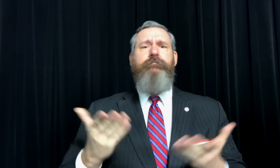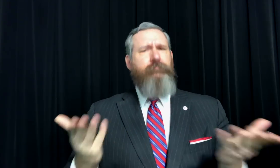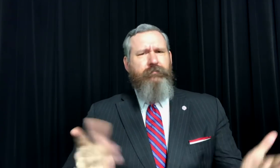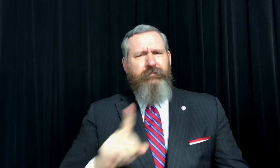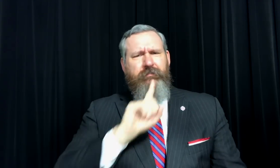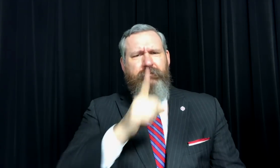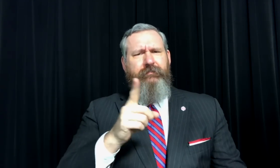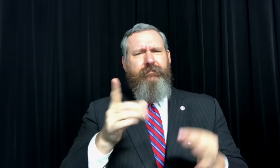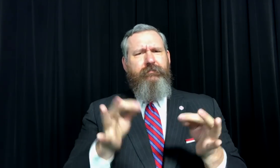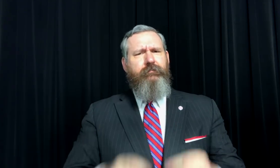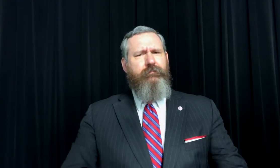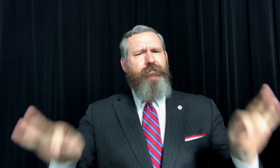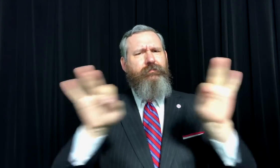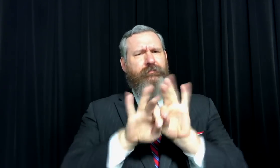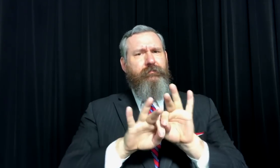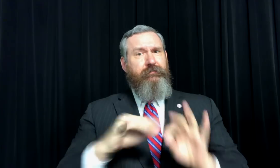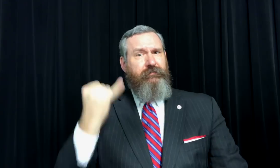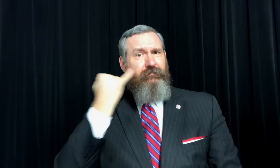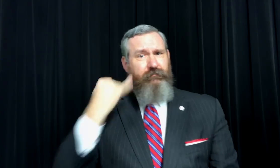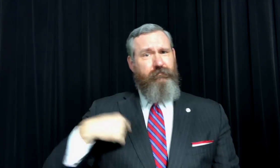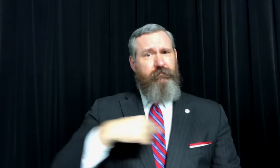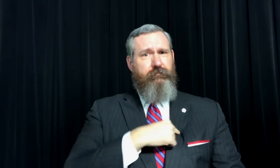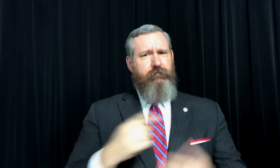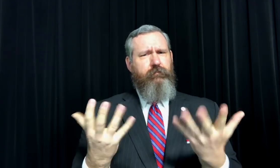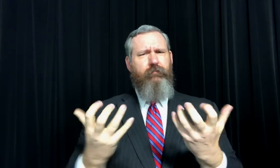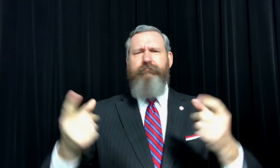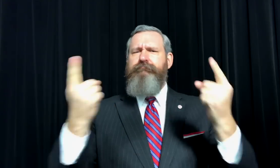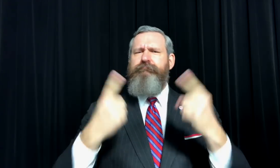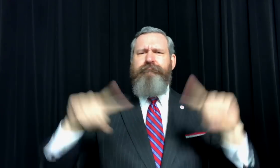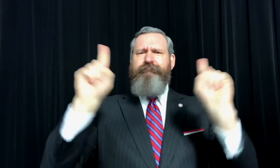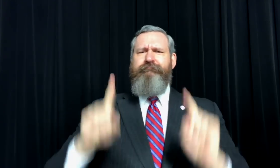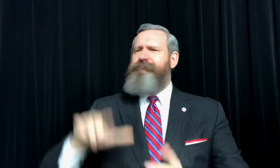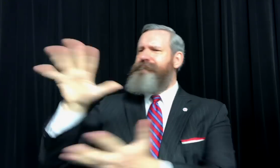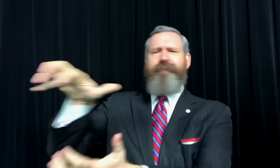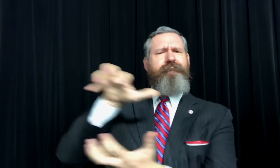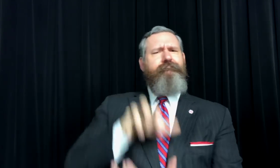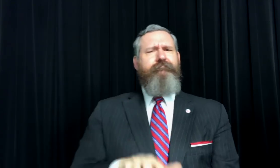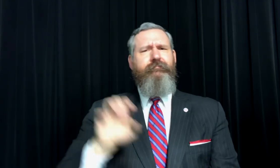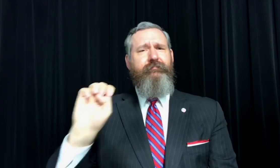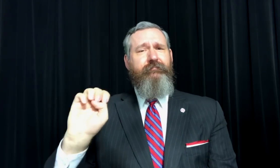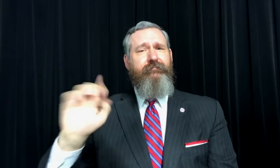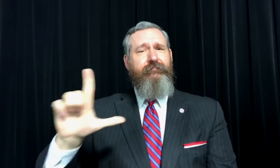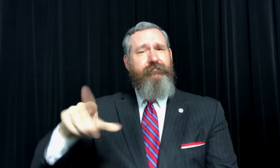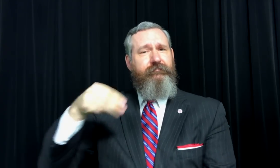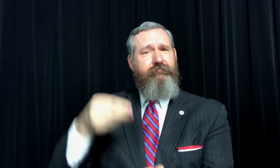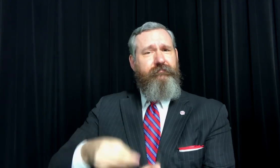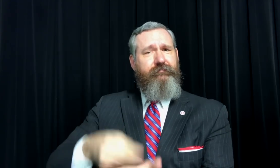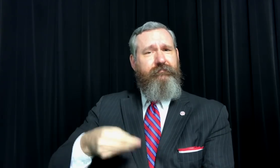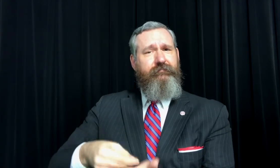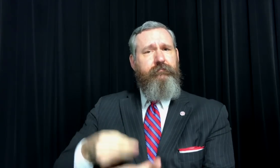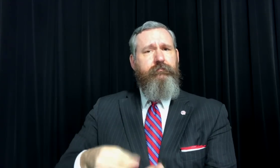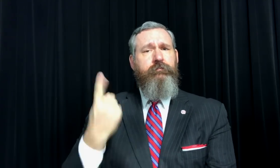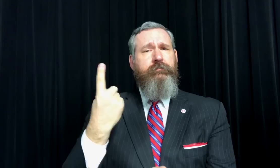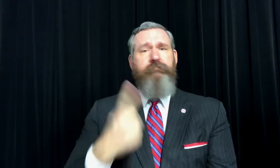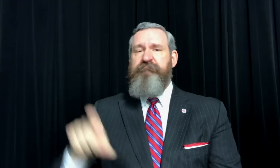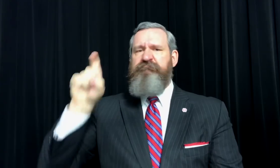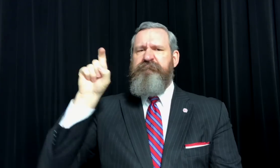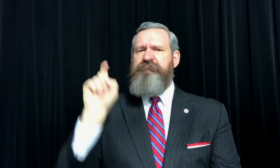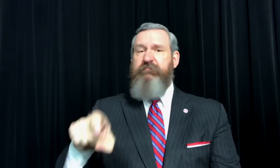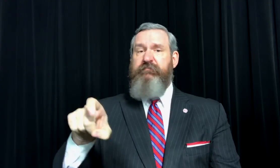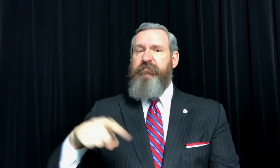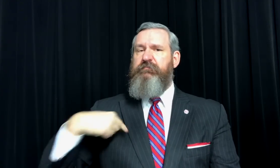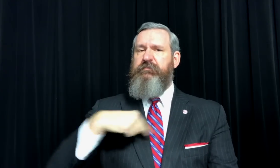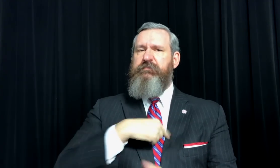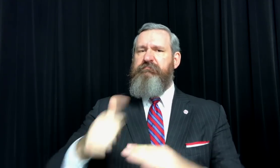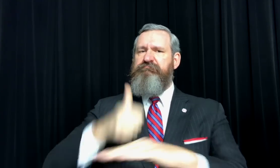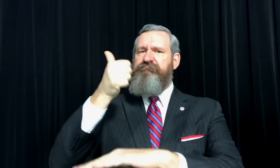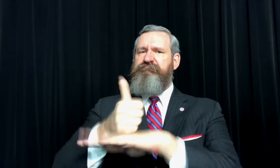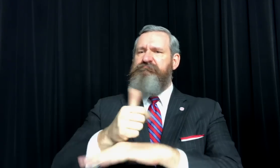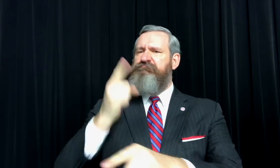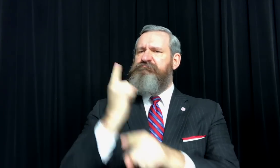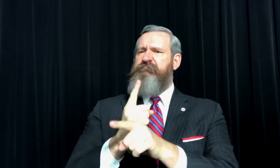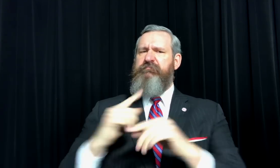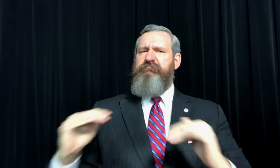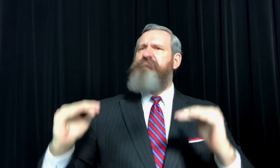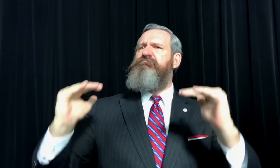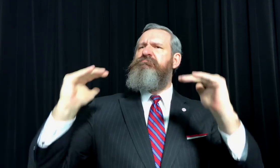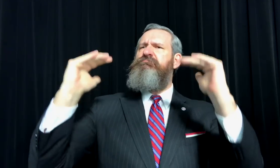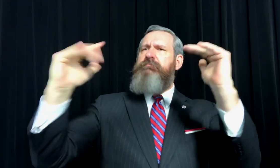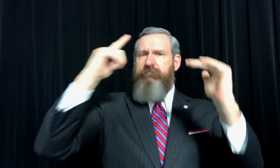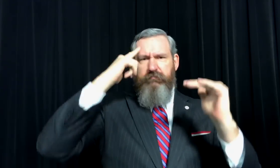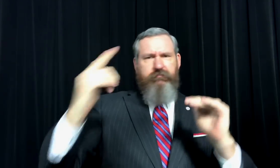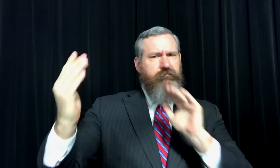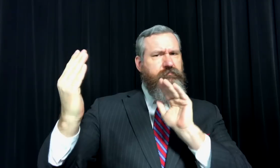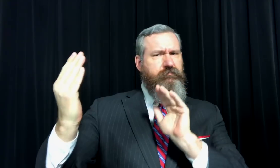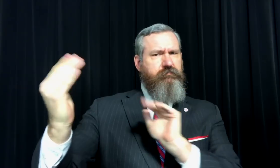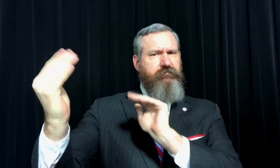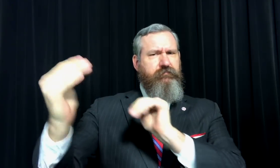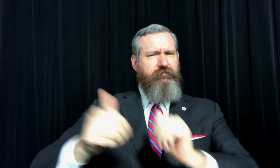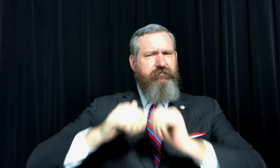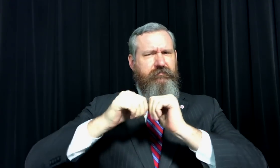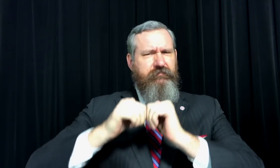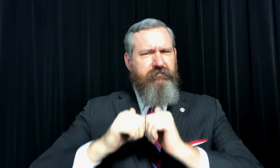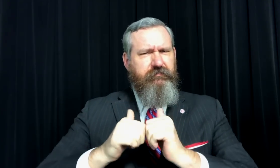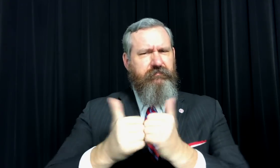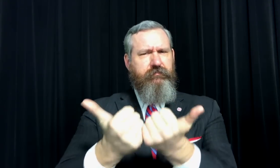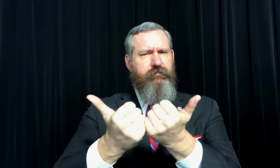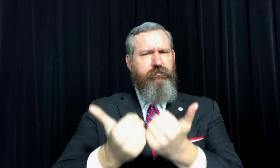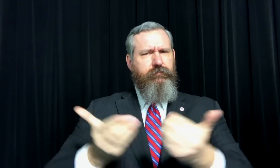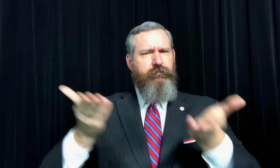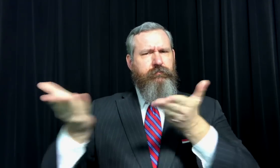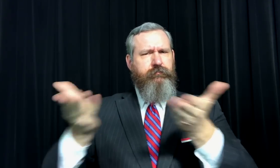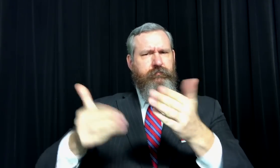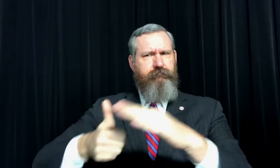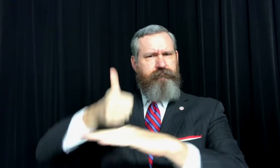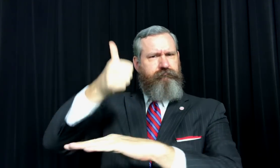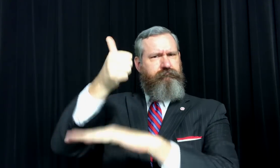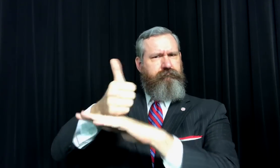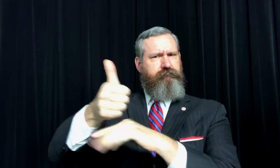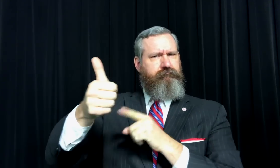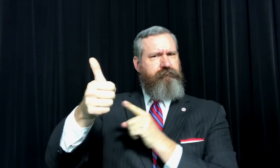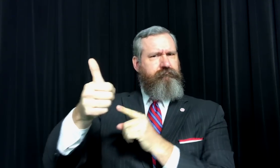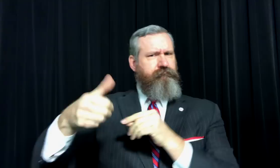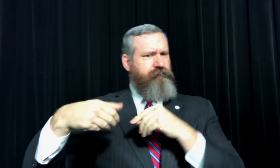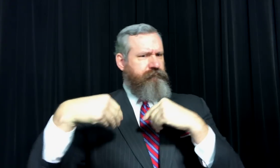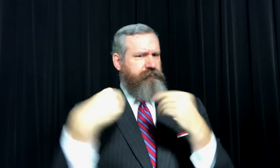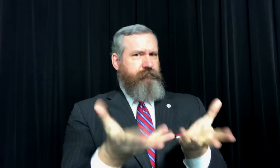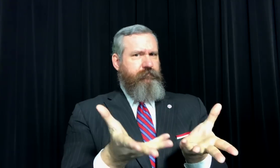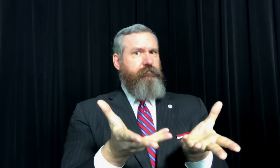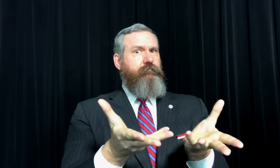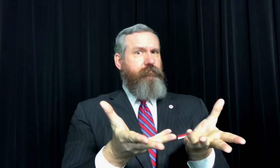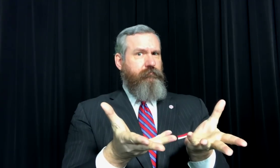it is critical that we set appropriate expectations for how services will be implemented should we succeed in securing EL funding.